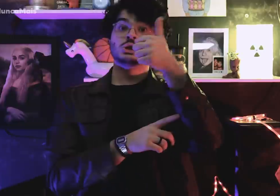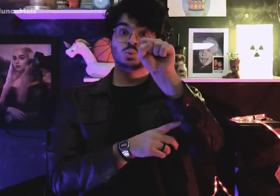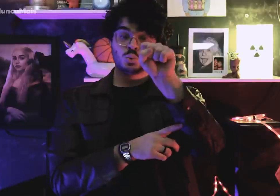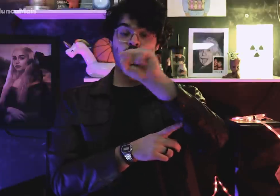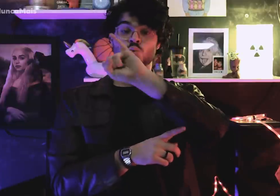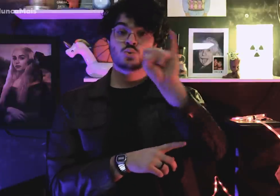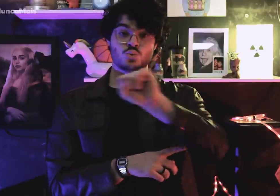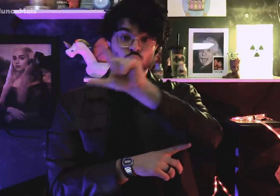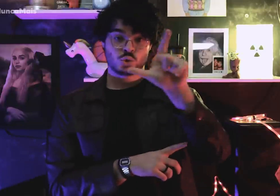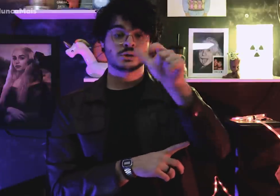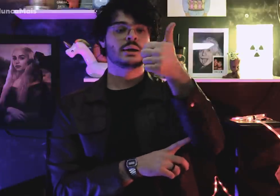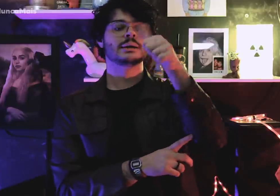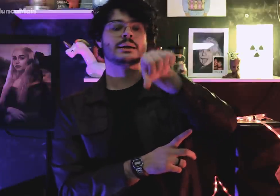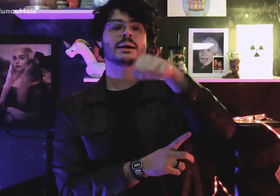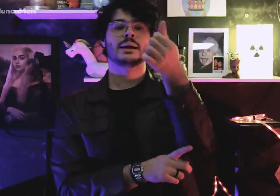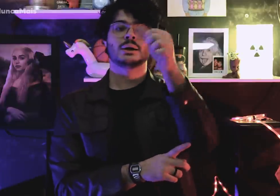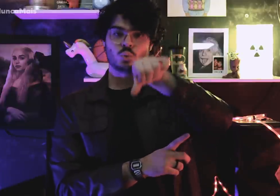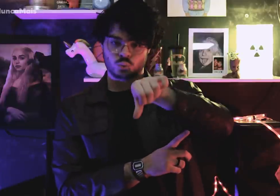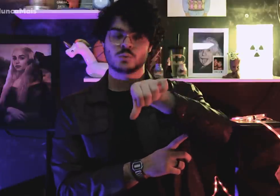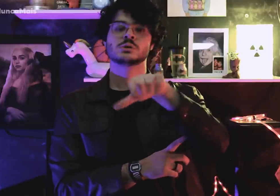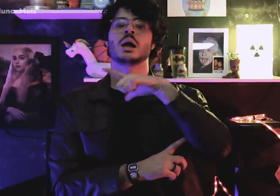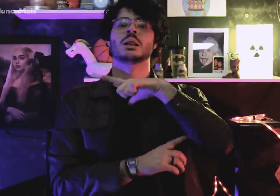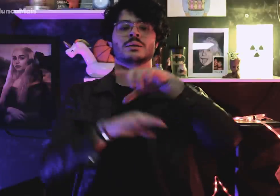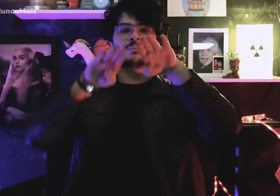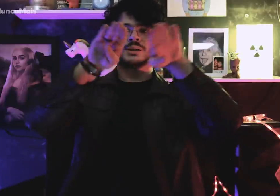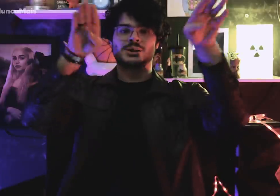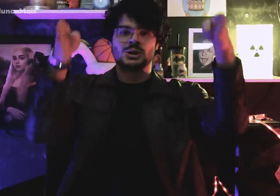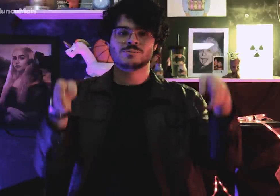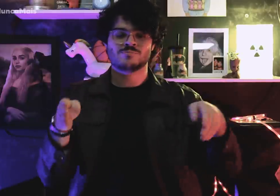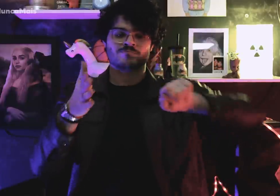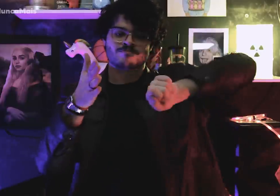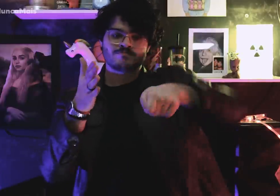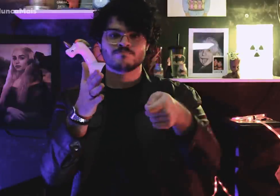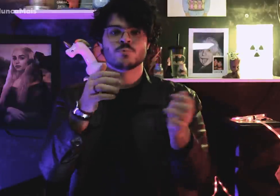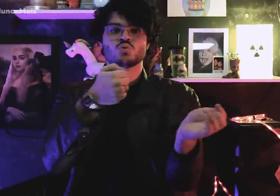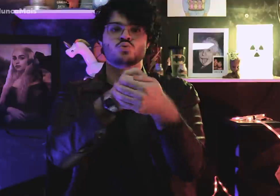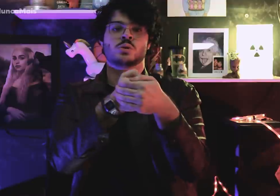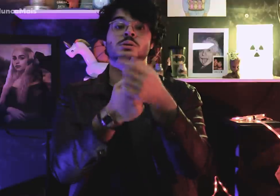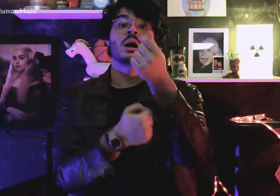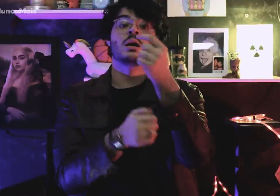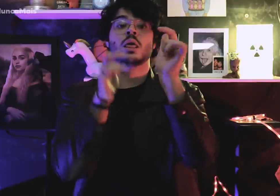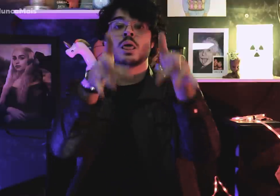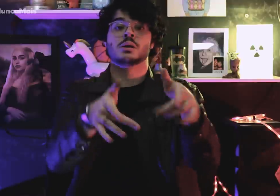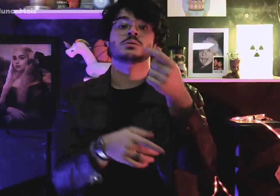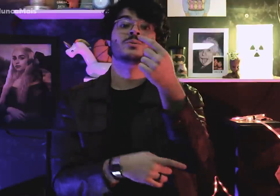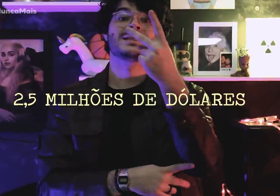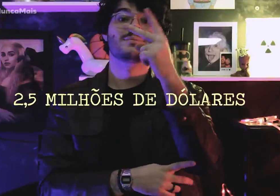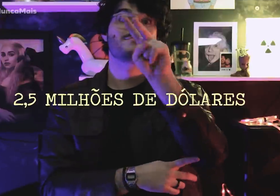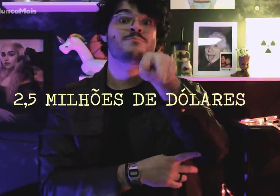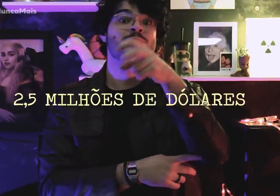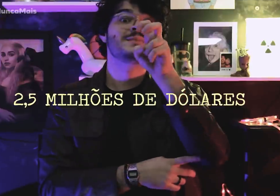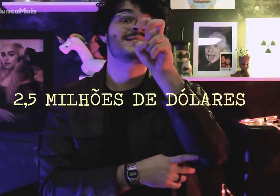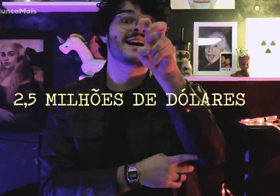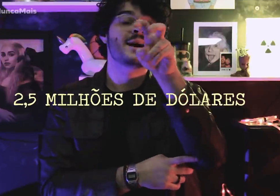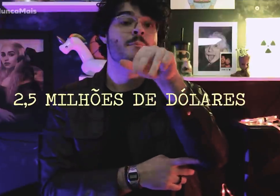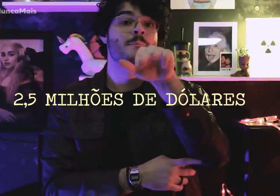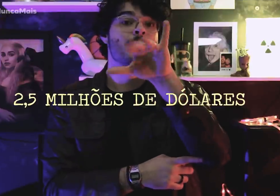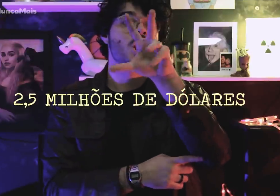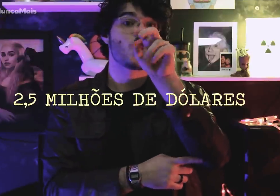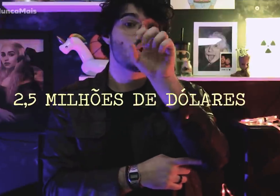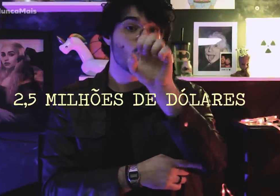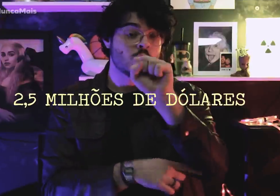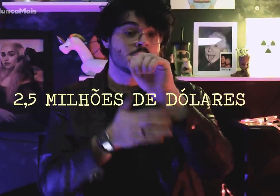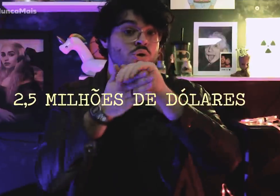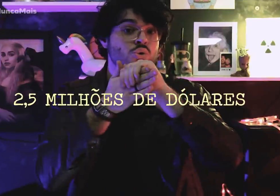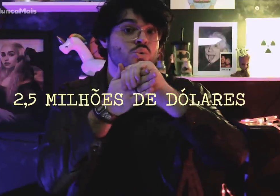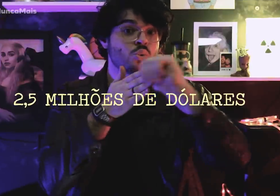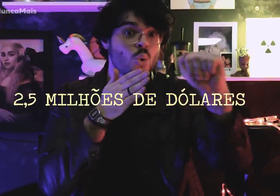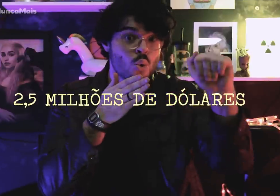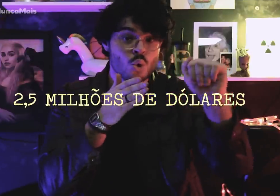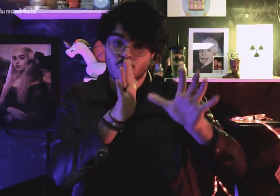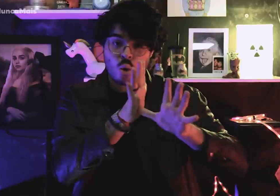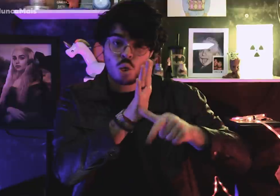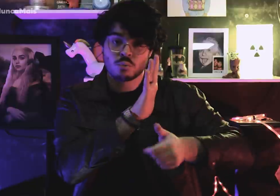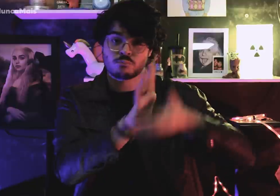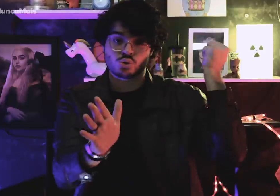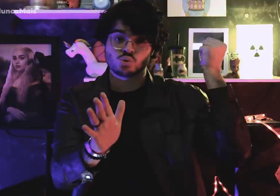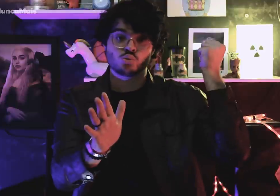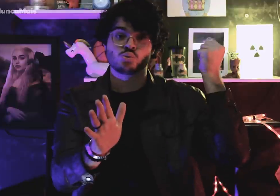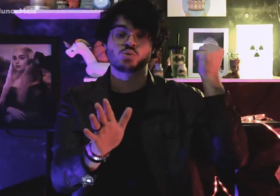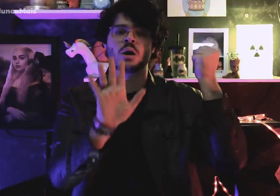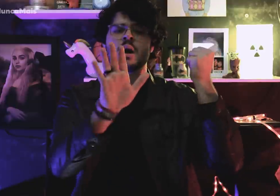On July 18, 1969, a safety deposit box $ 2.5 million was stolen